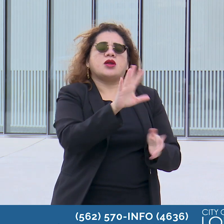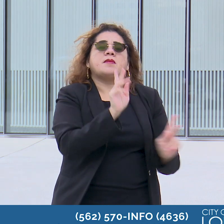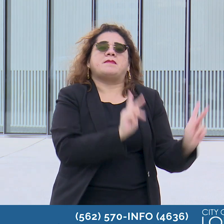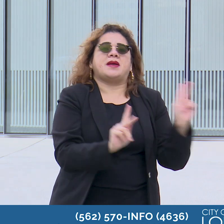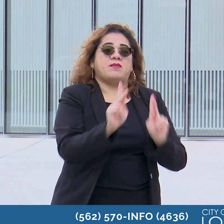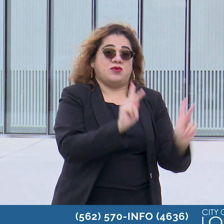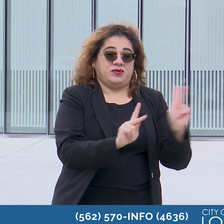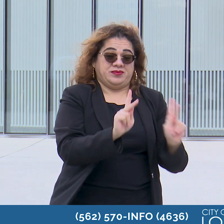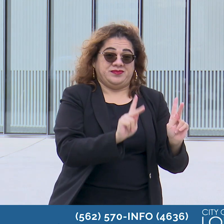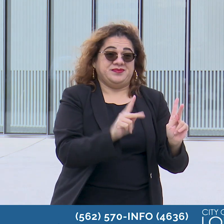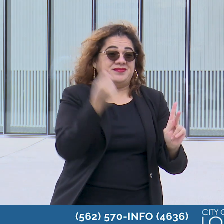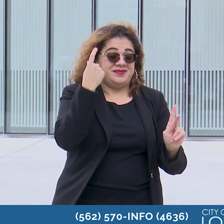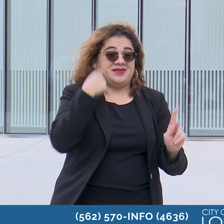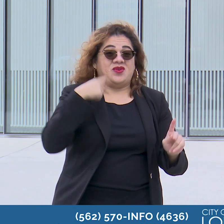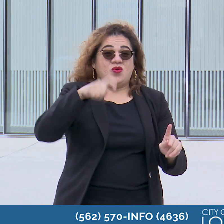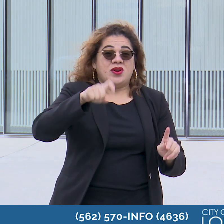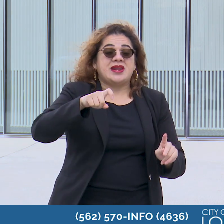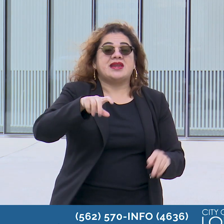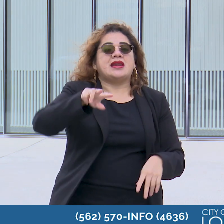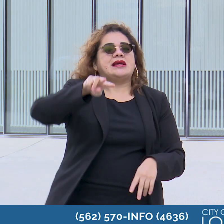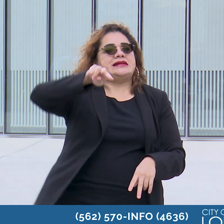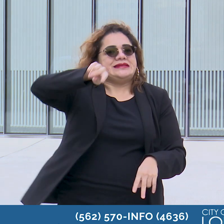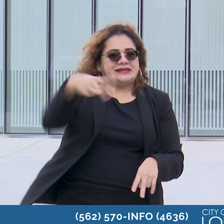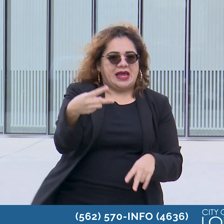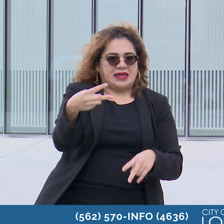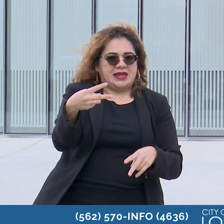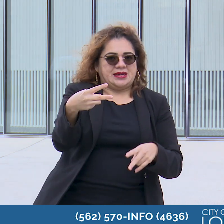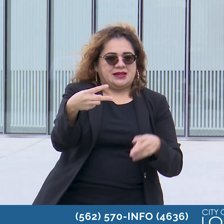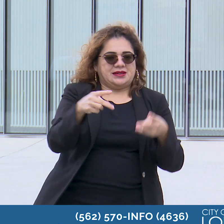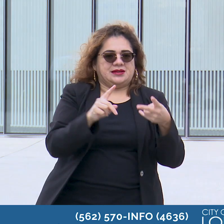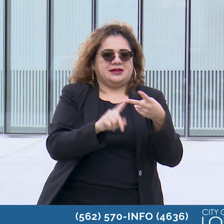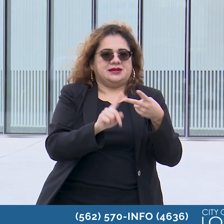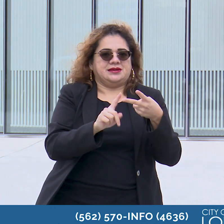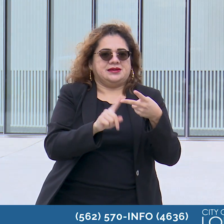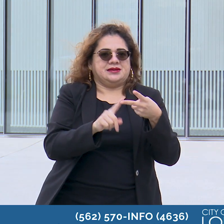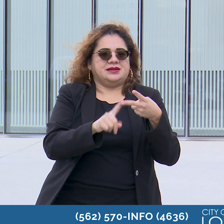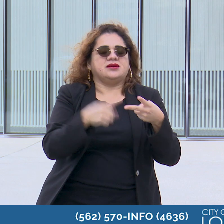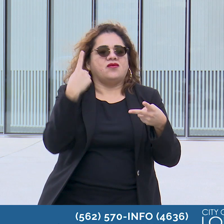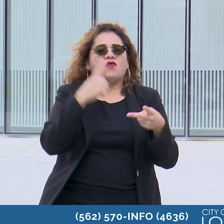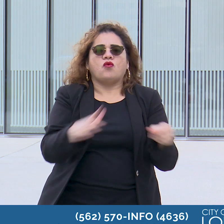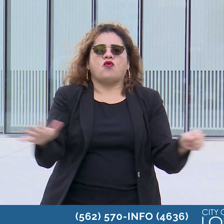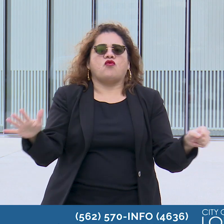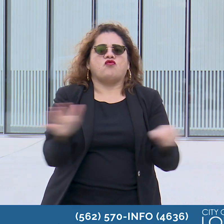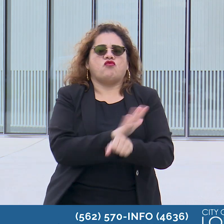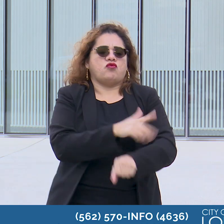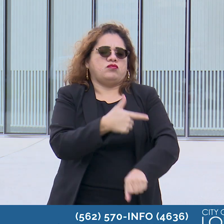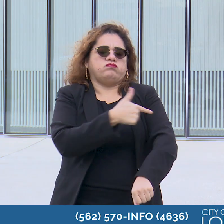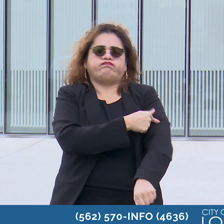dose that of course will come for folks to get fully vaccinated.